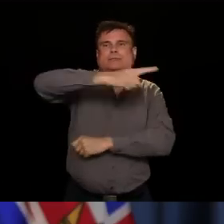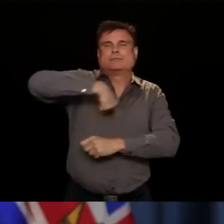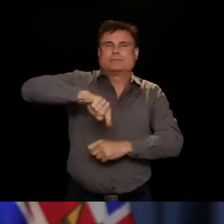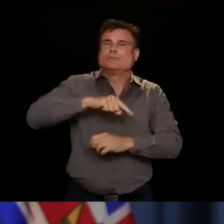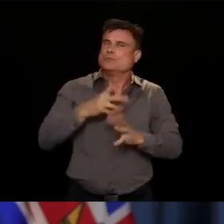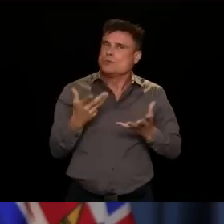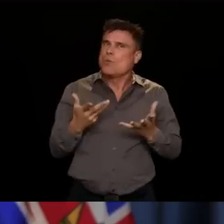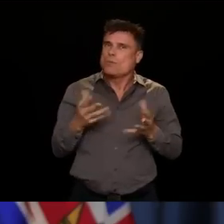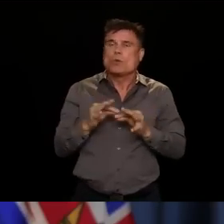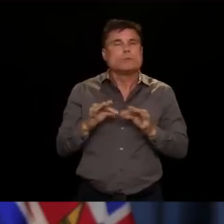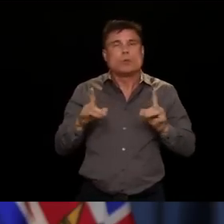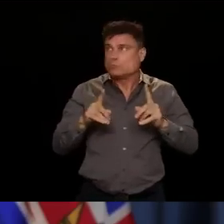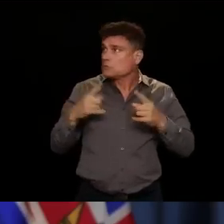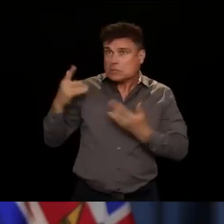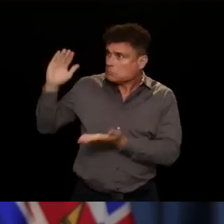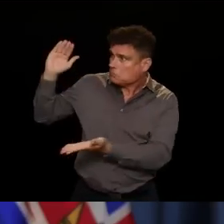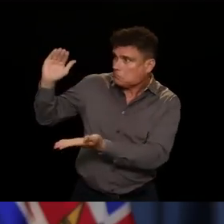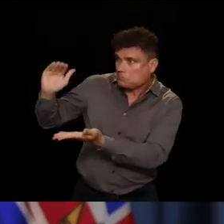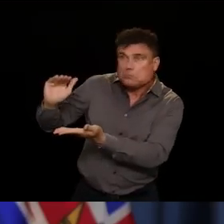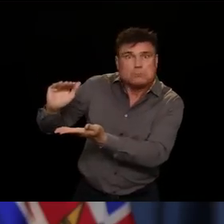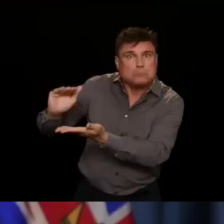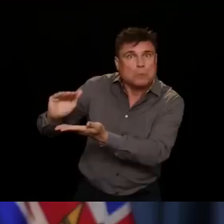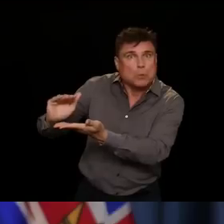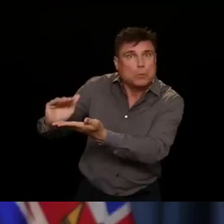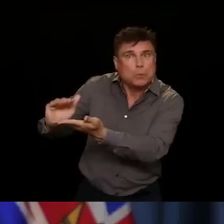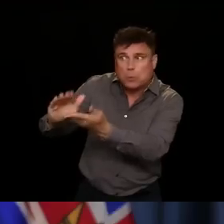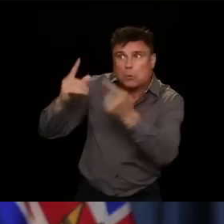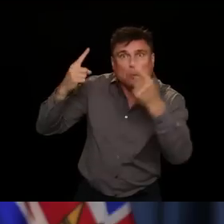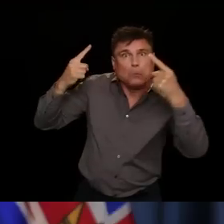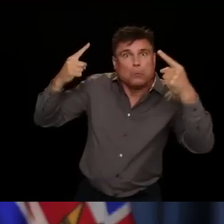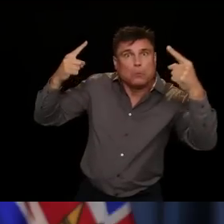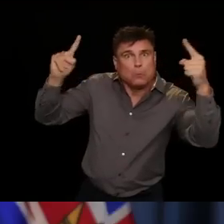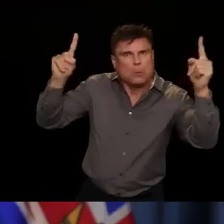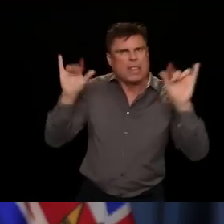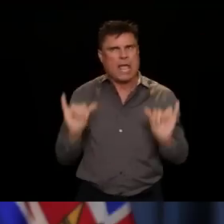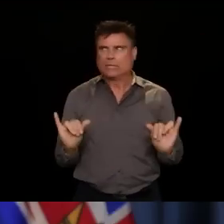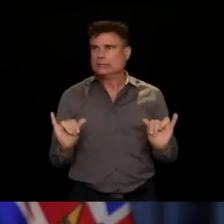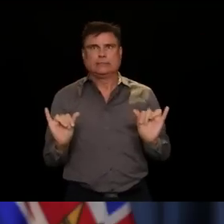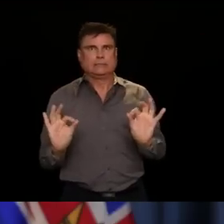Is the kindest gesture we can offer to each other and the strongest defence against spreading the disease.